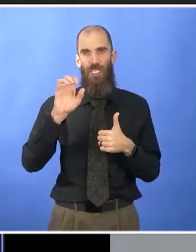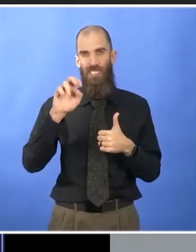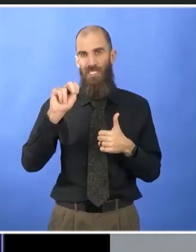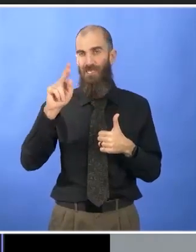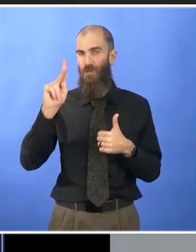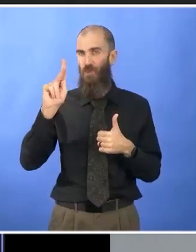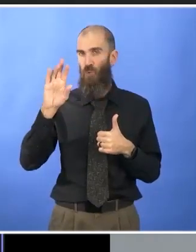JADE KORMAN IS A THREE L AT THE UNIVERSITY OF LAW. WELCOME.